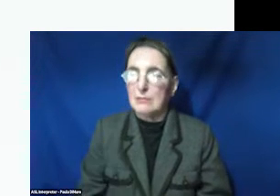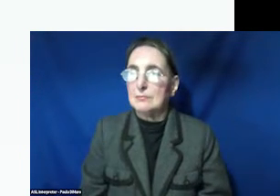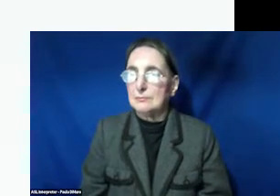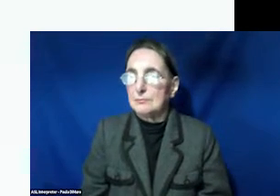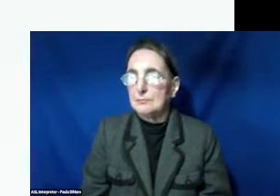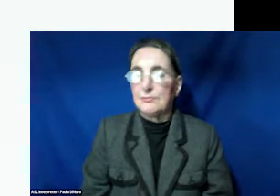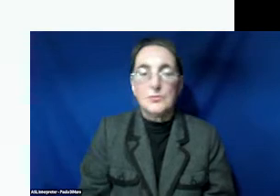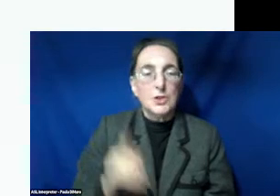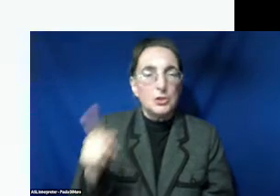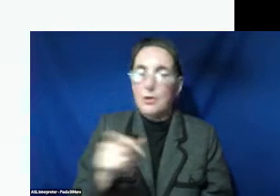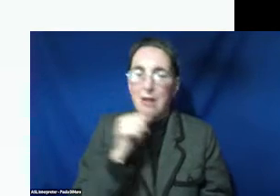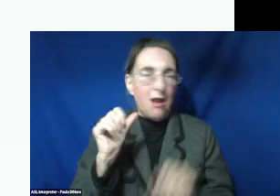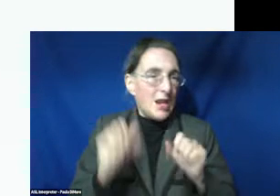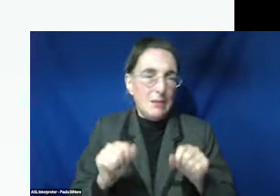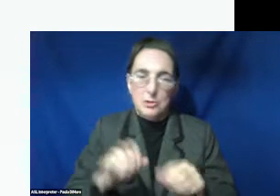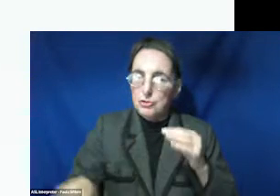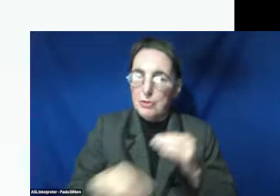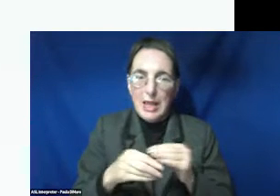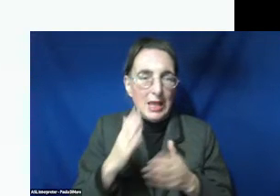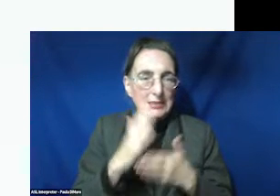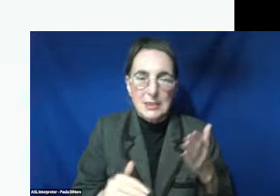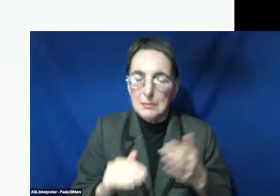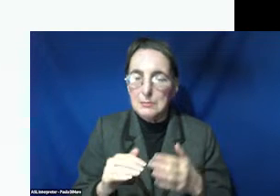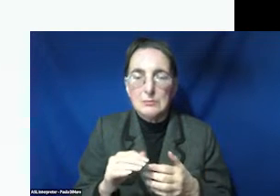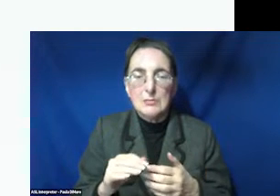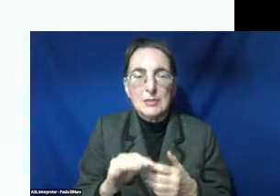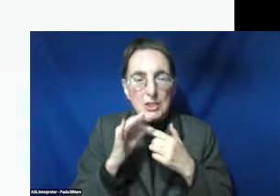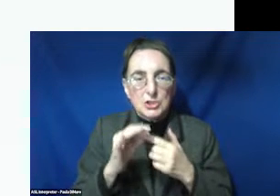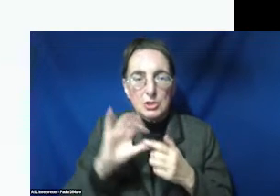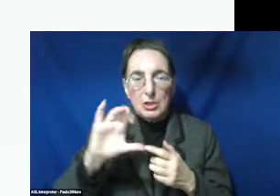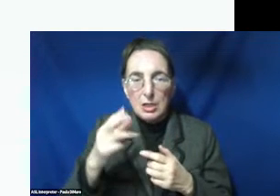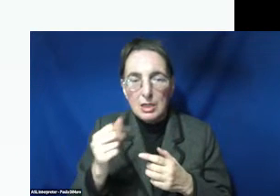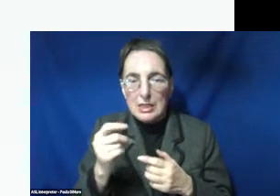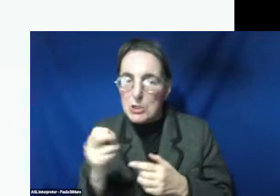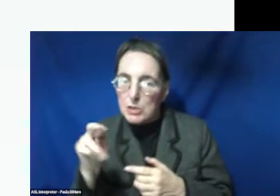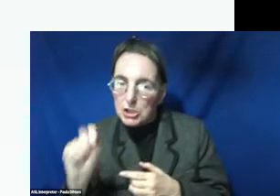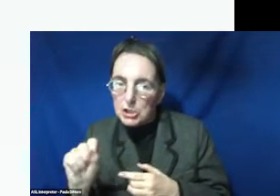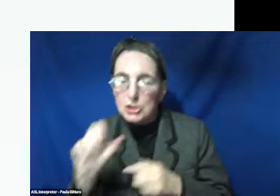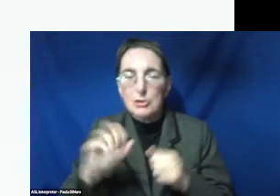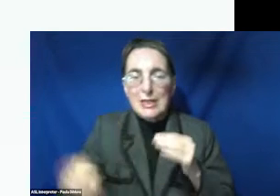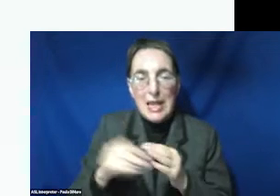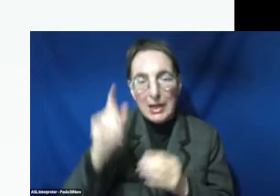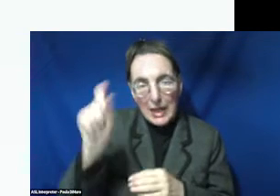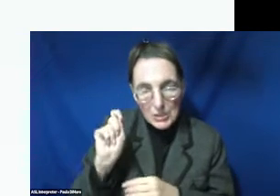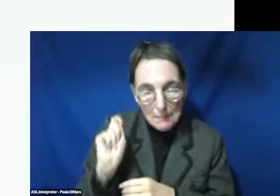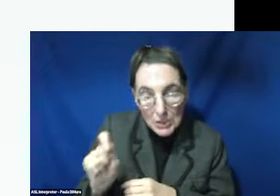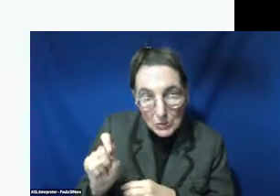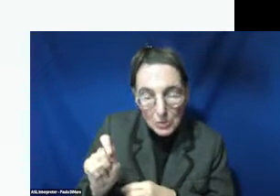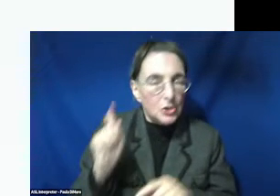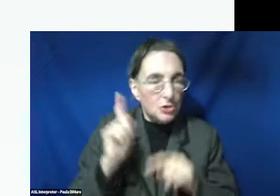You are unable to add some special characters. So you can add an exclamation point. However, you cannot add other characters like this.